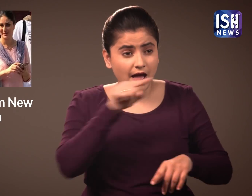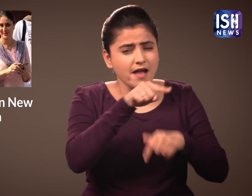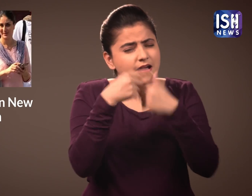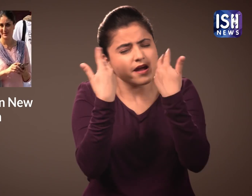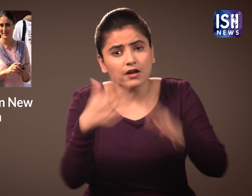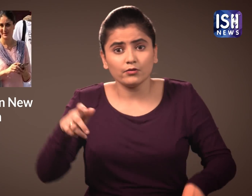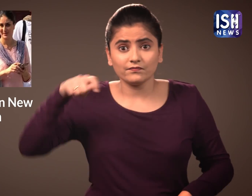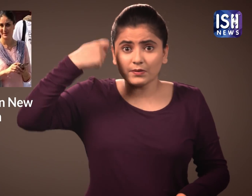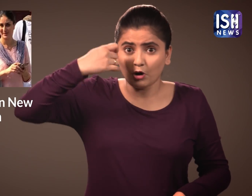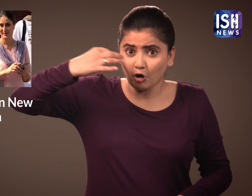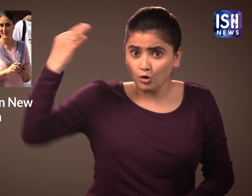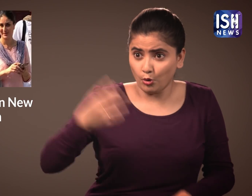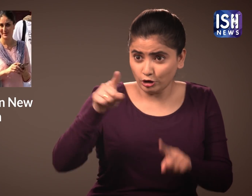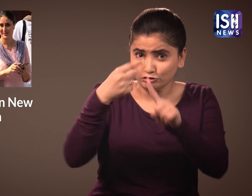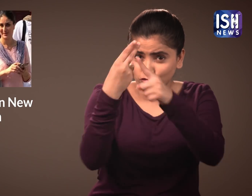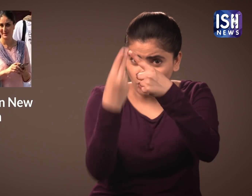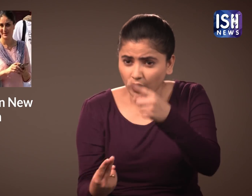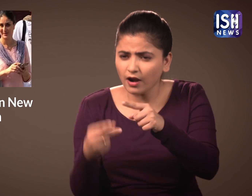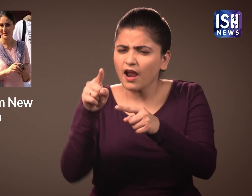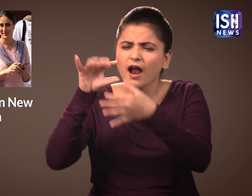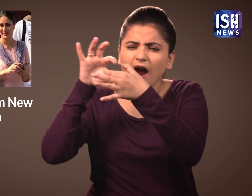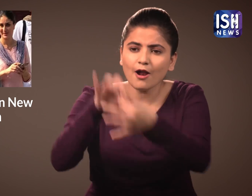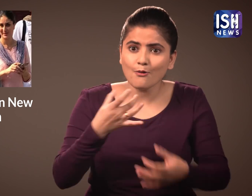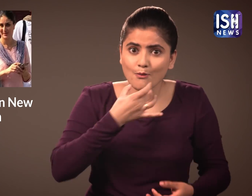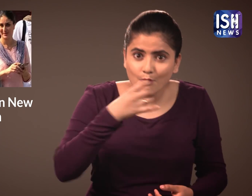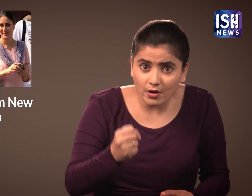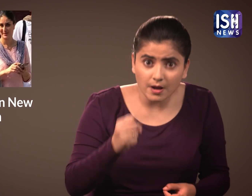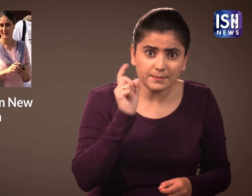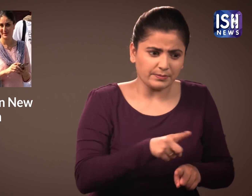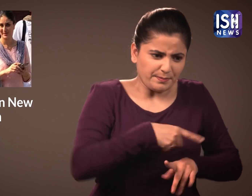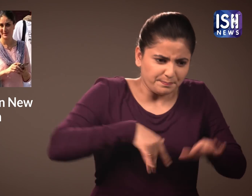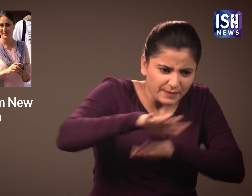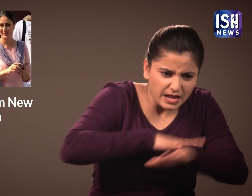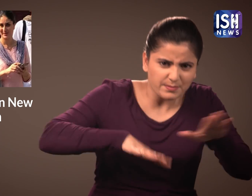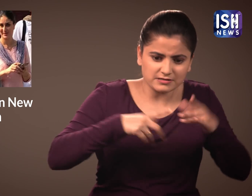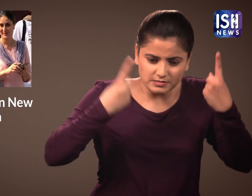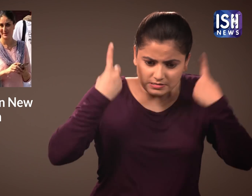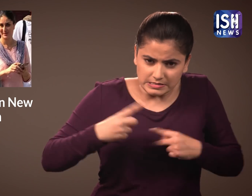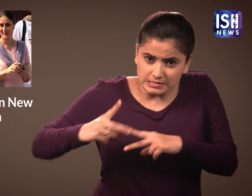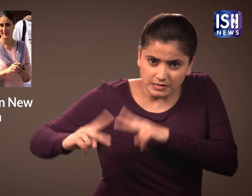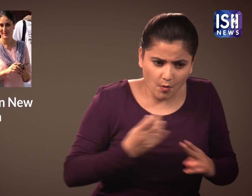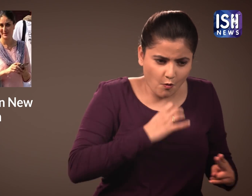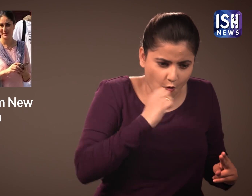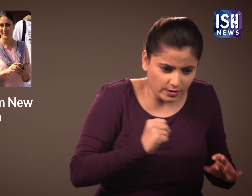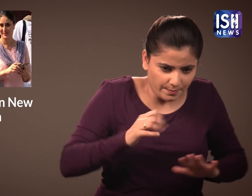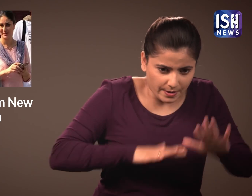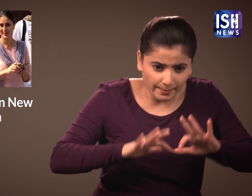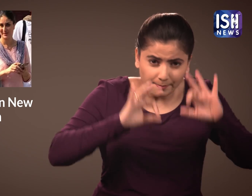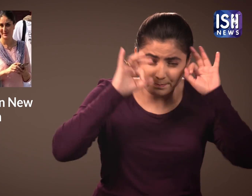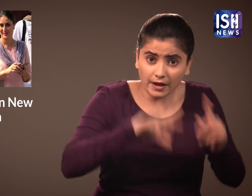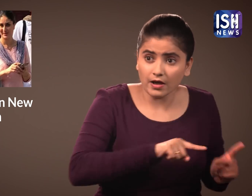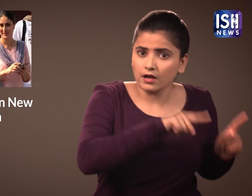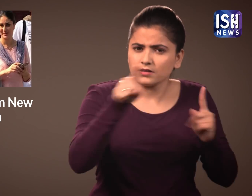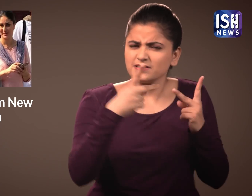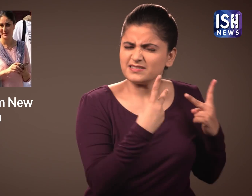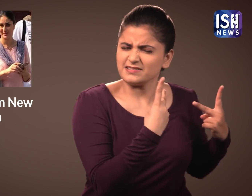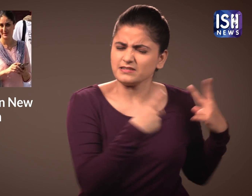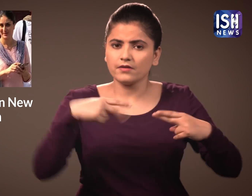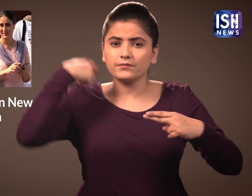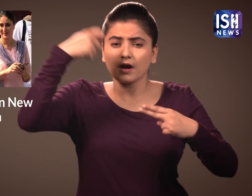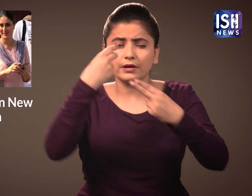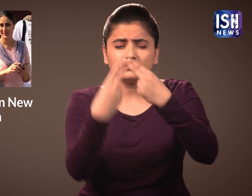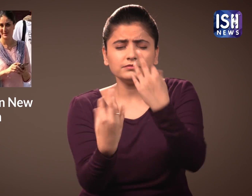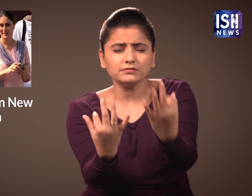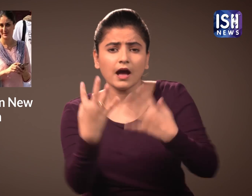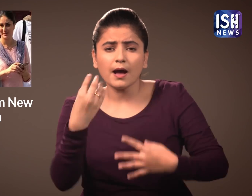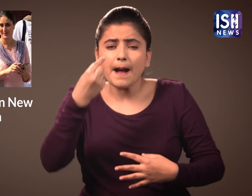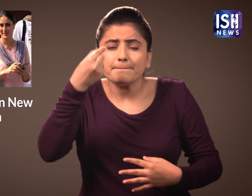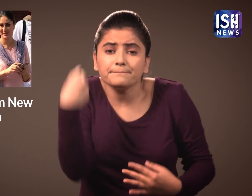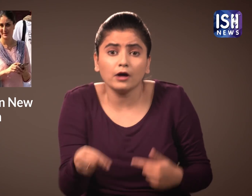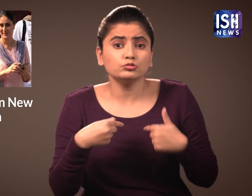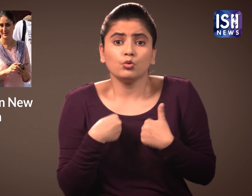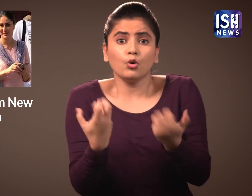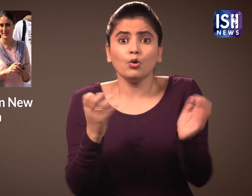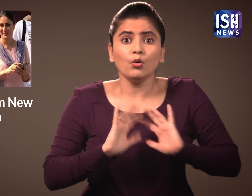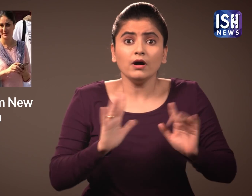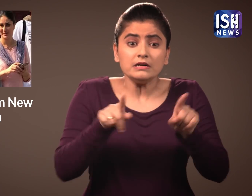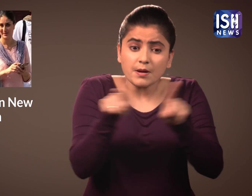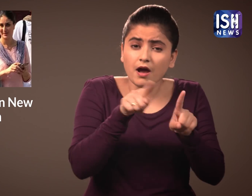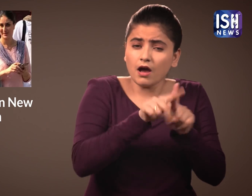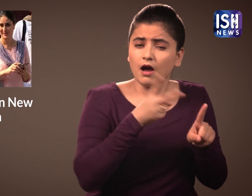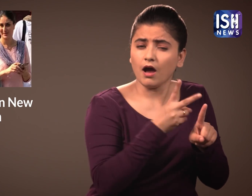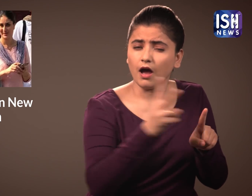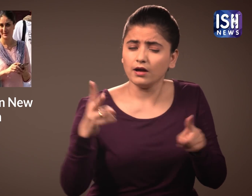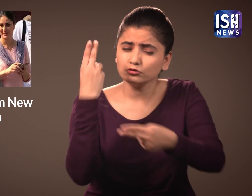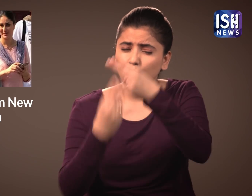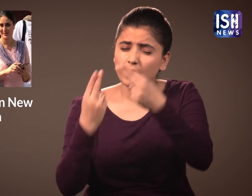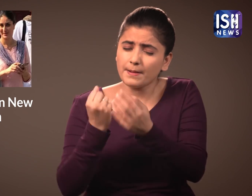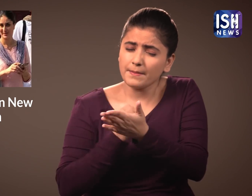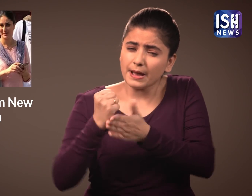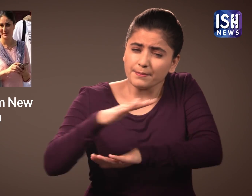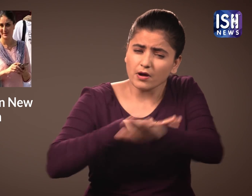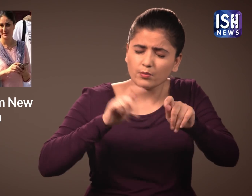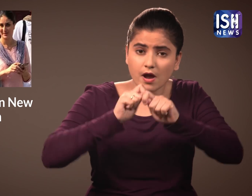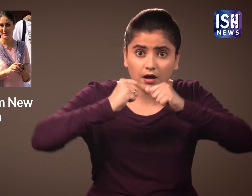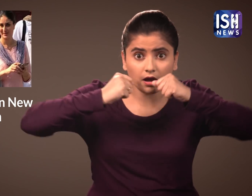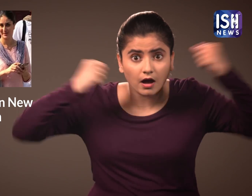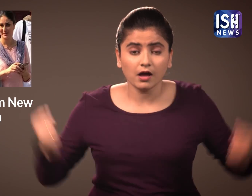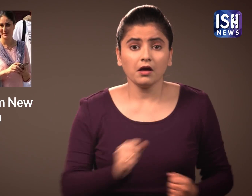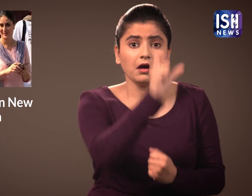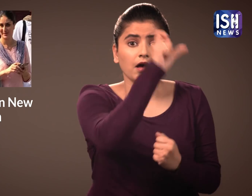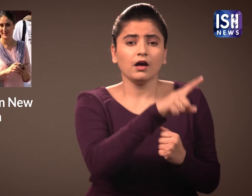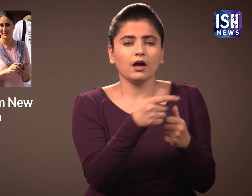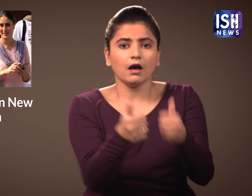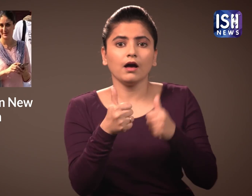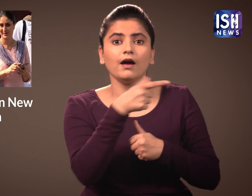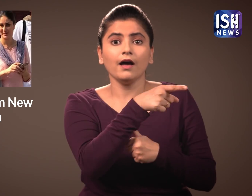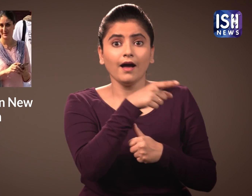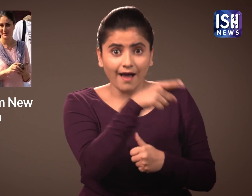For any new film, Amir works hard to prepare. Be it the character of an old man or any character he is known to be a perfectionist.